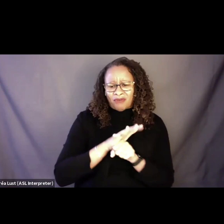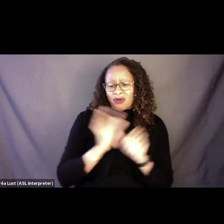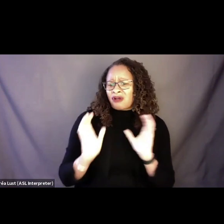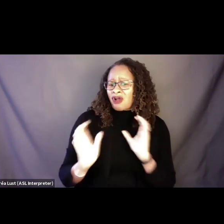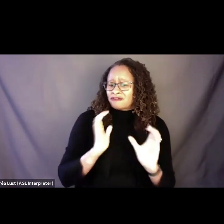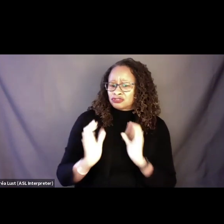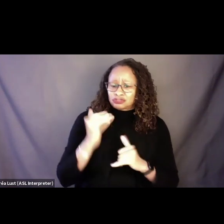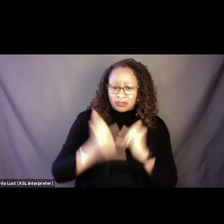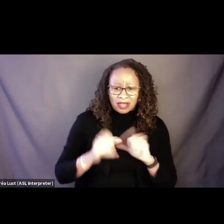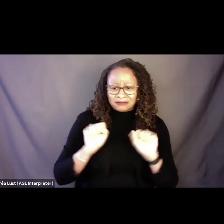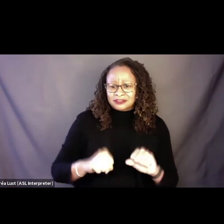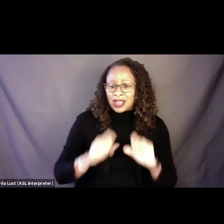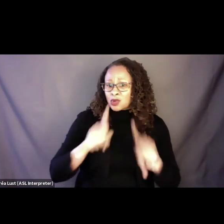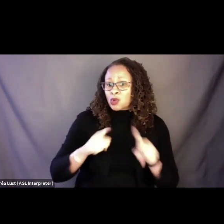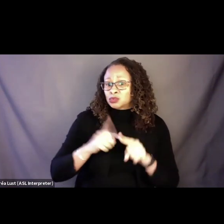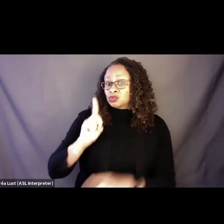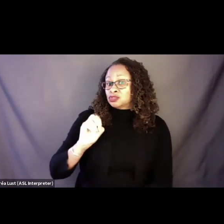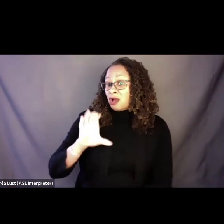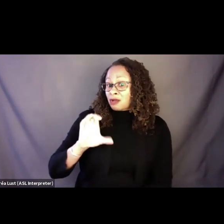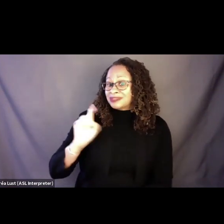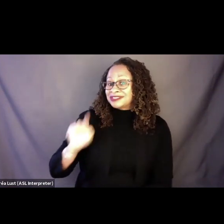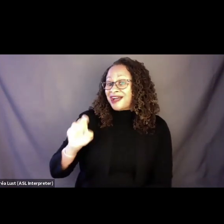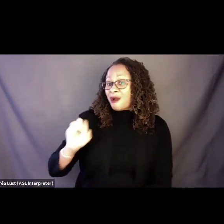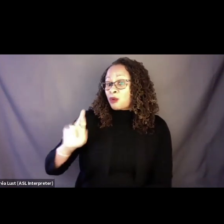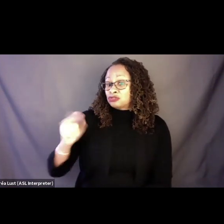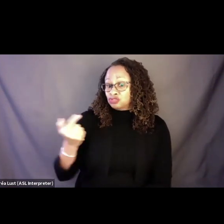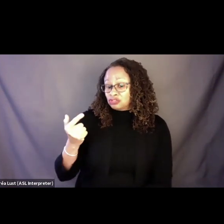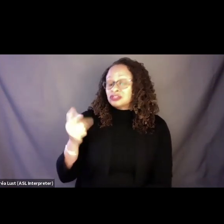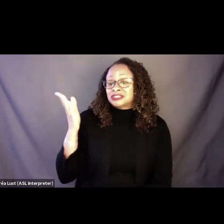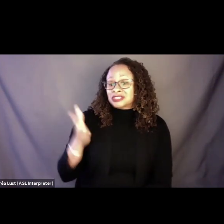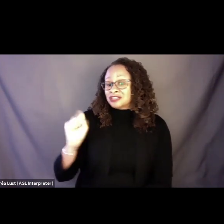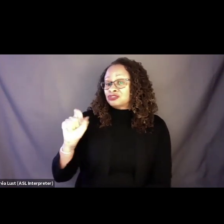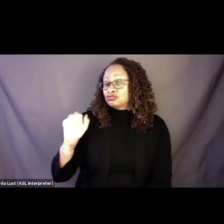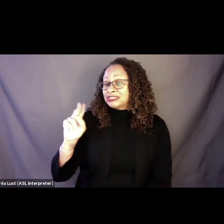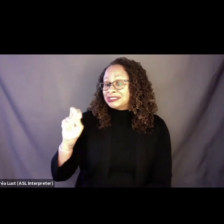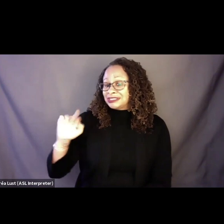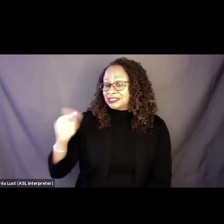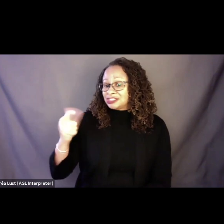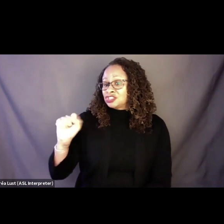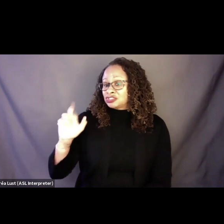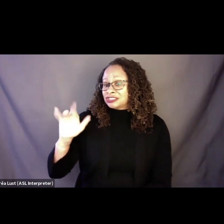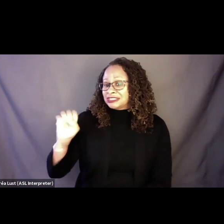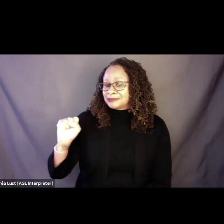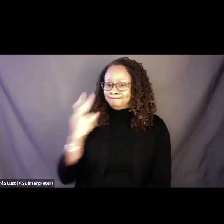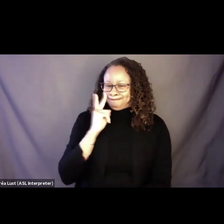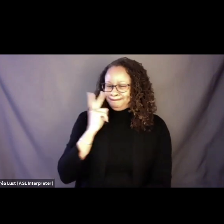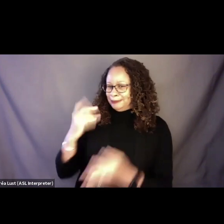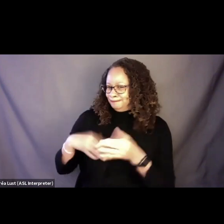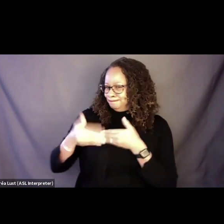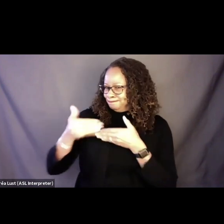so you can go to documentary.org/screening series to check out our upcoming conversations in films.